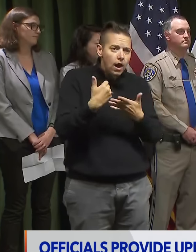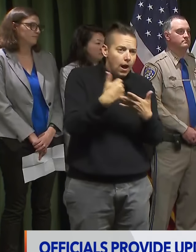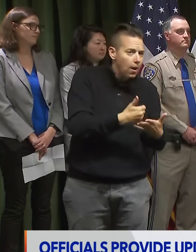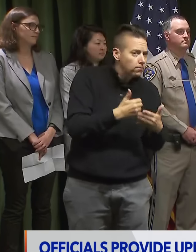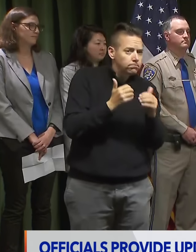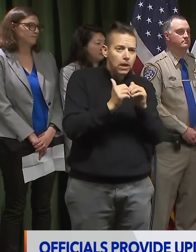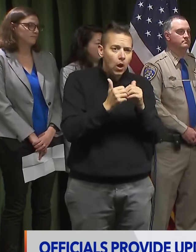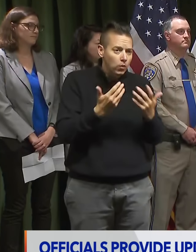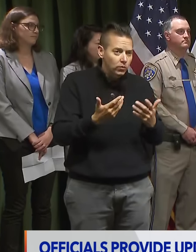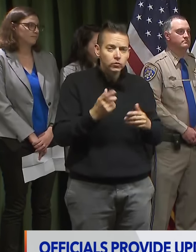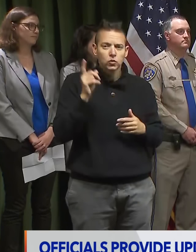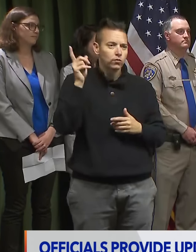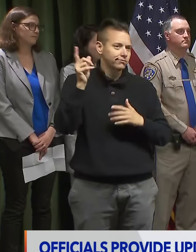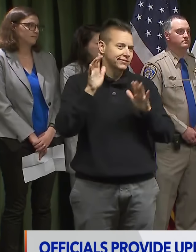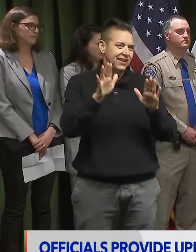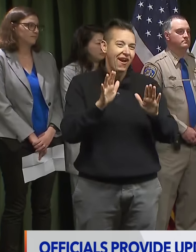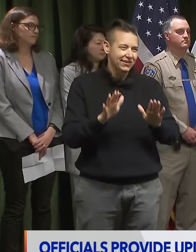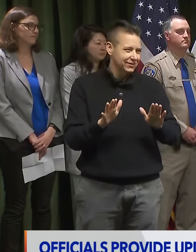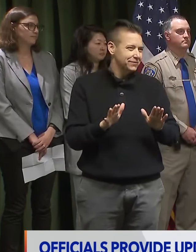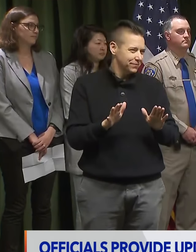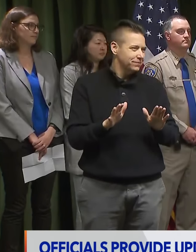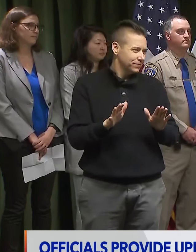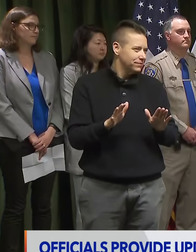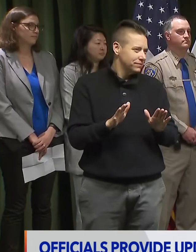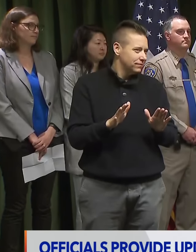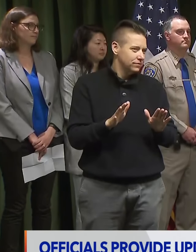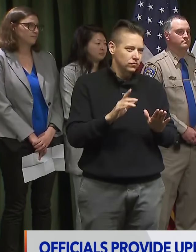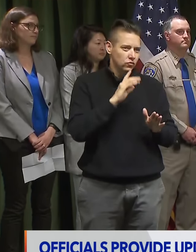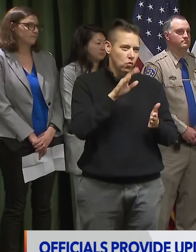HIGHWAY PATROL CONTACTED ME THIS MORNING. HE'S LIKE HEY,